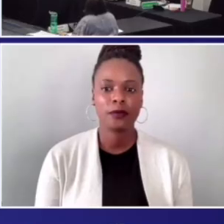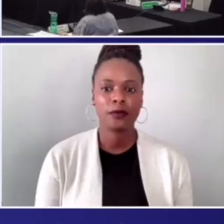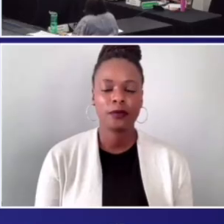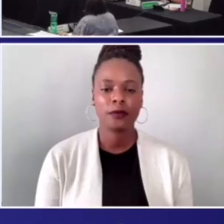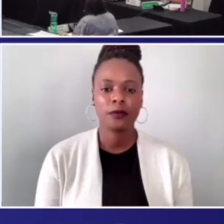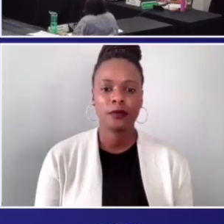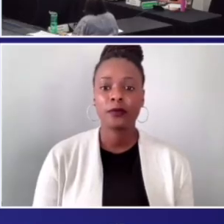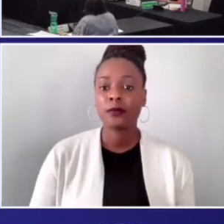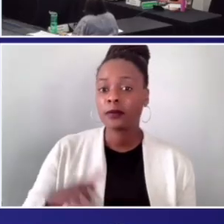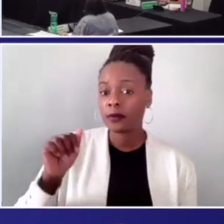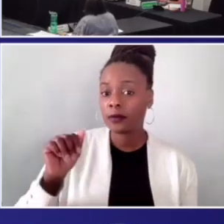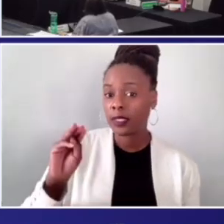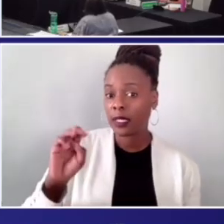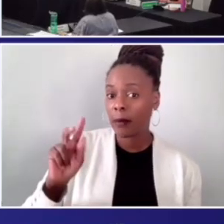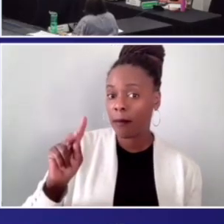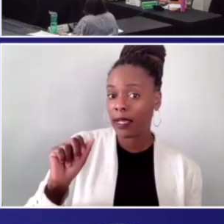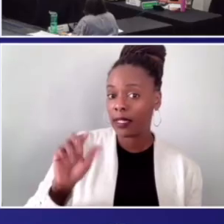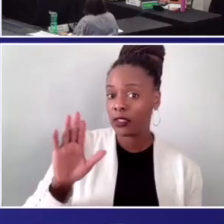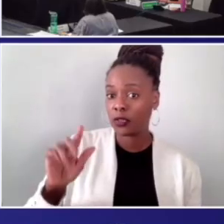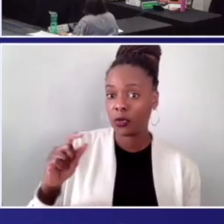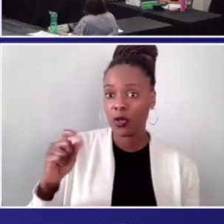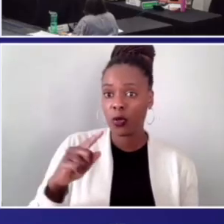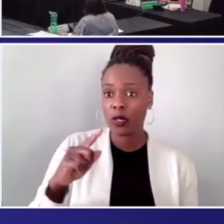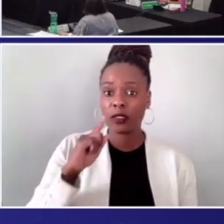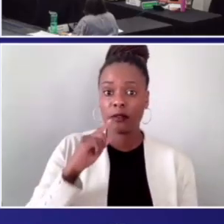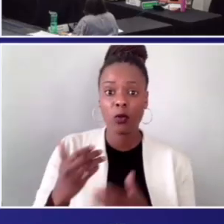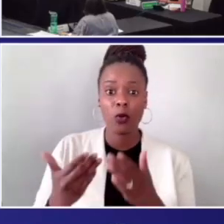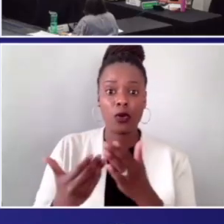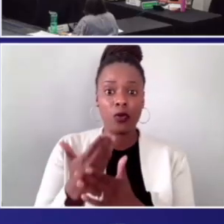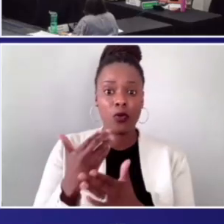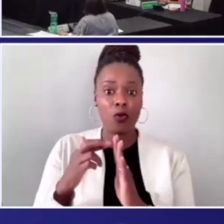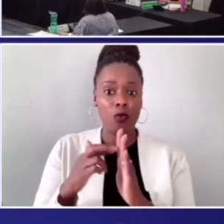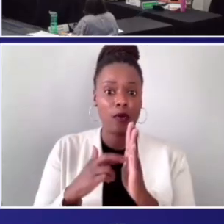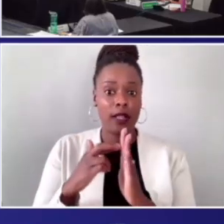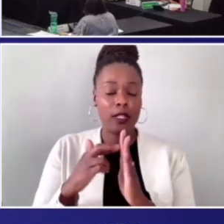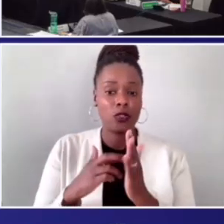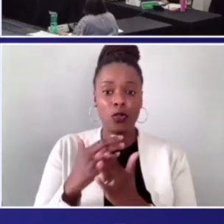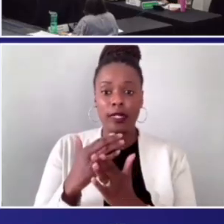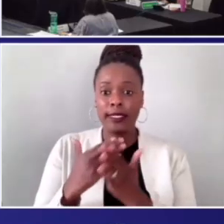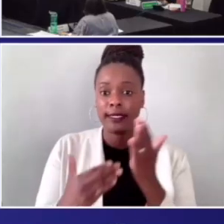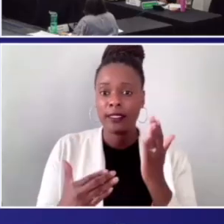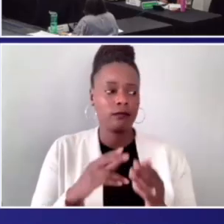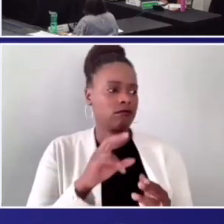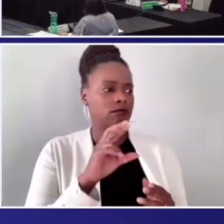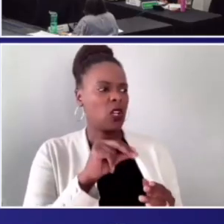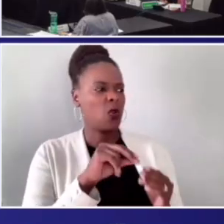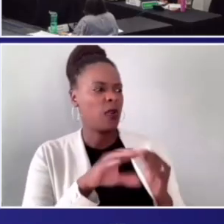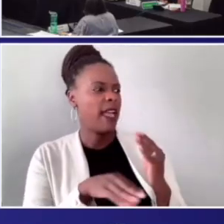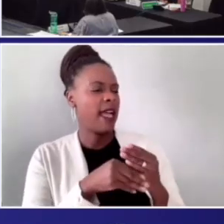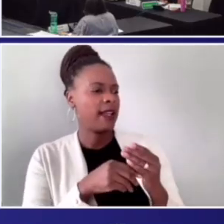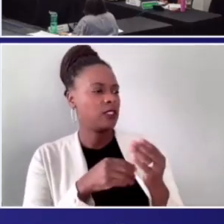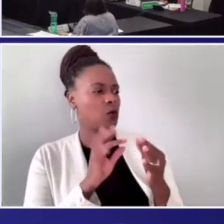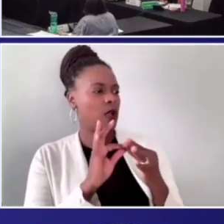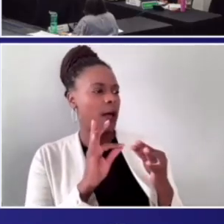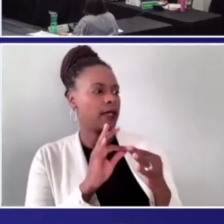Is your question for the next -- for a new regulatory section? I was just piggybacking off some comments that Eric made, Scott and Alex,